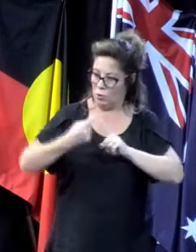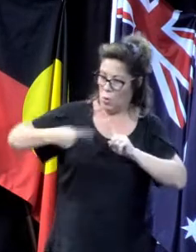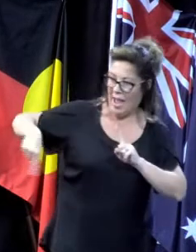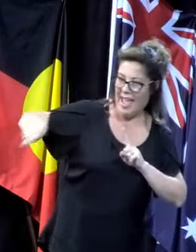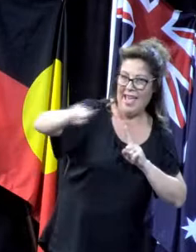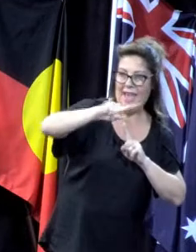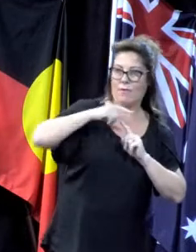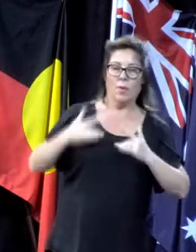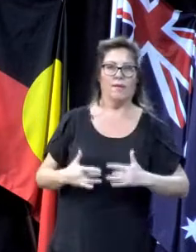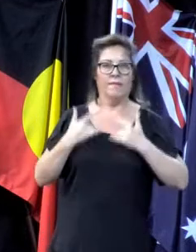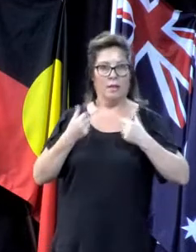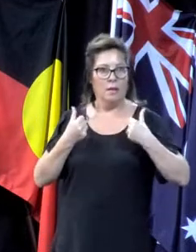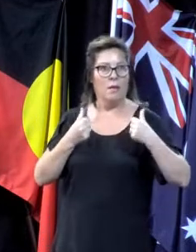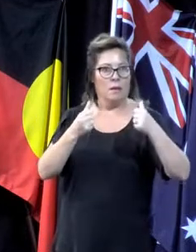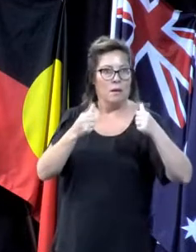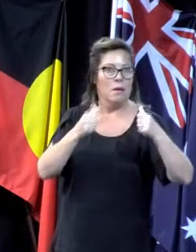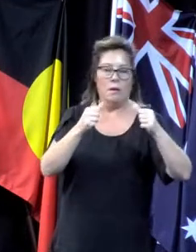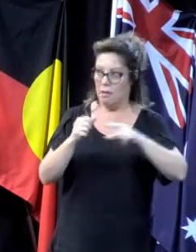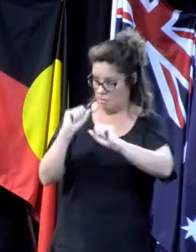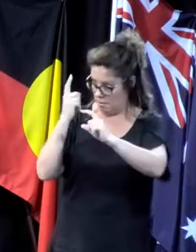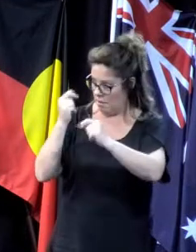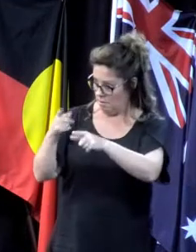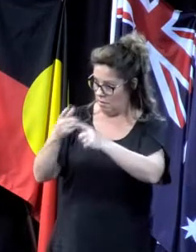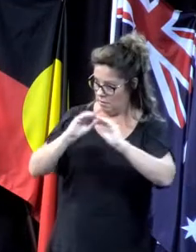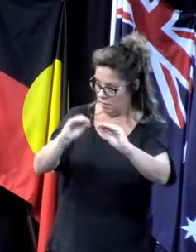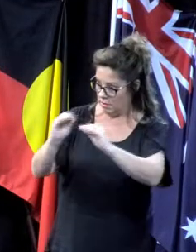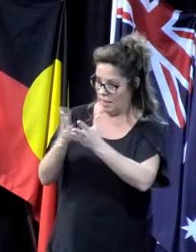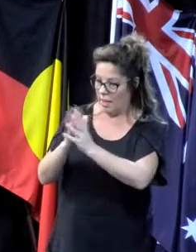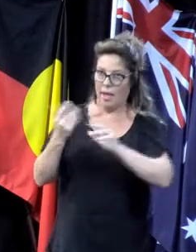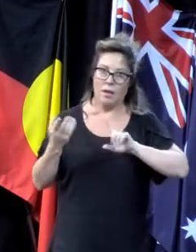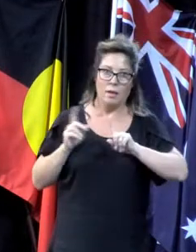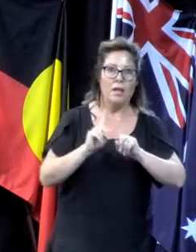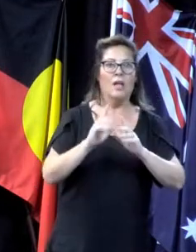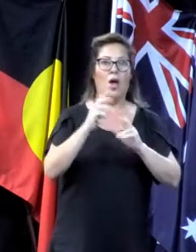that it would be successful not for one day but for years to come.